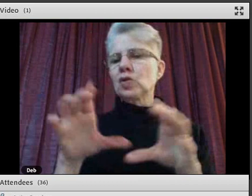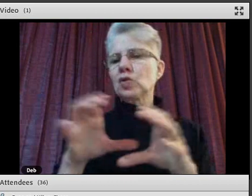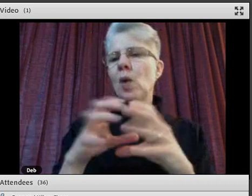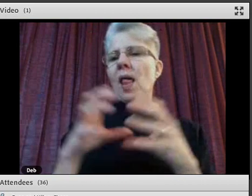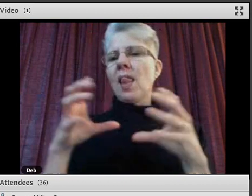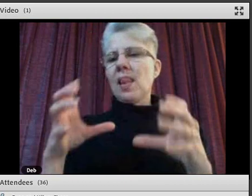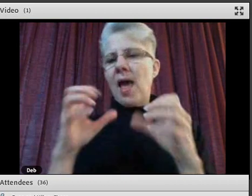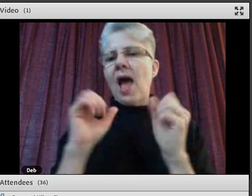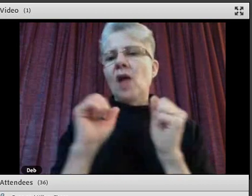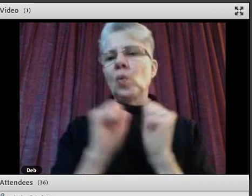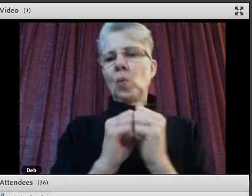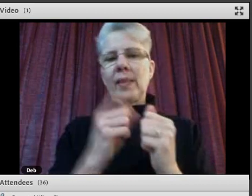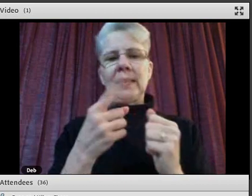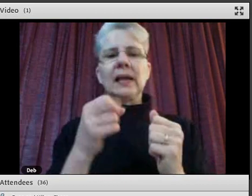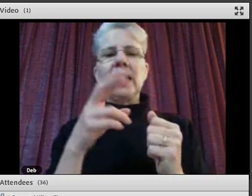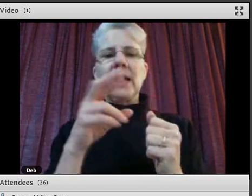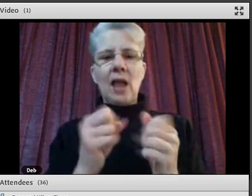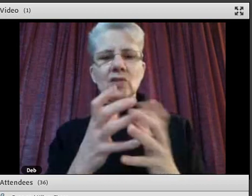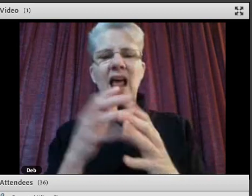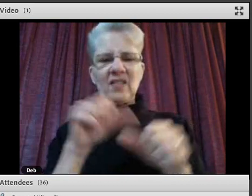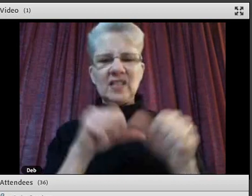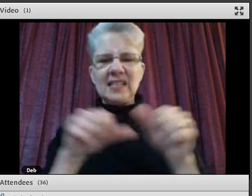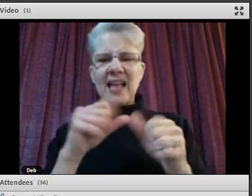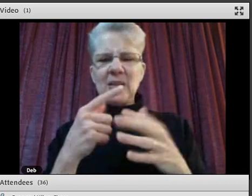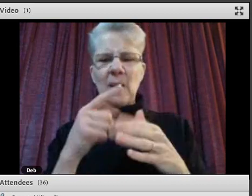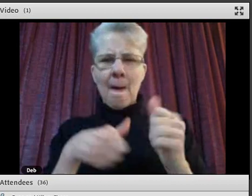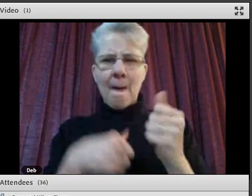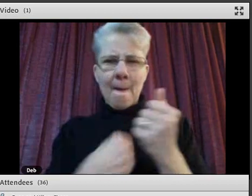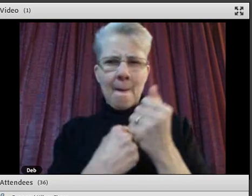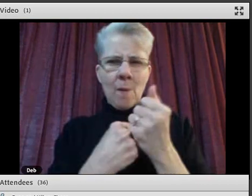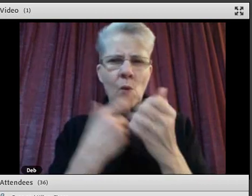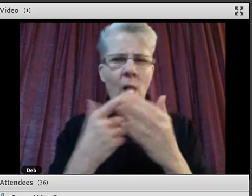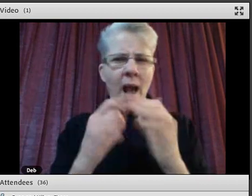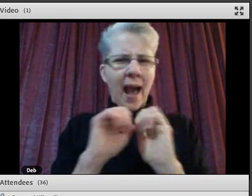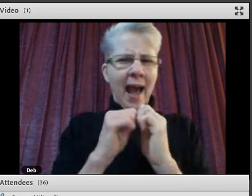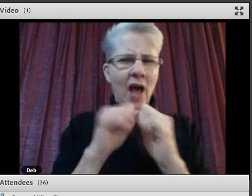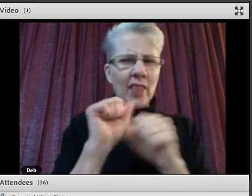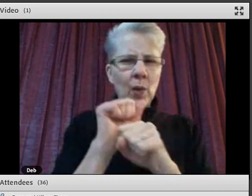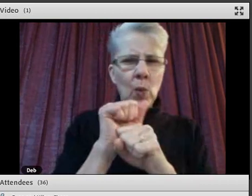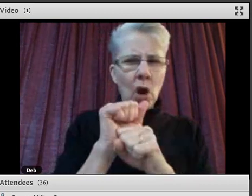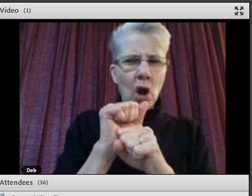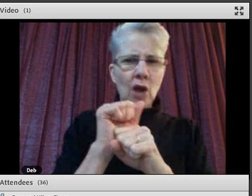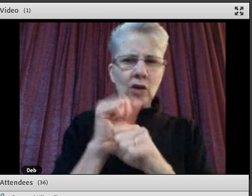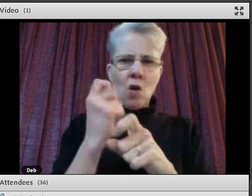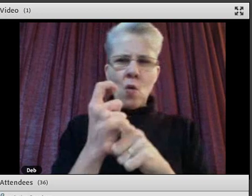There's a lot of science behind what makes these gliders work, trying to get the right balance. And they have to be precise.